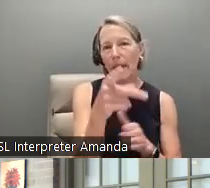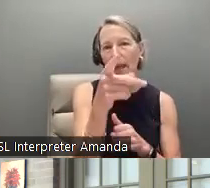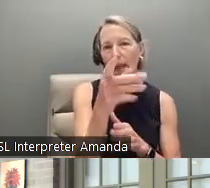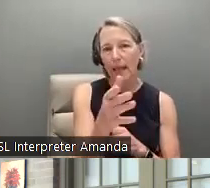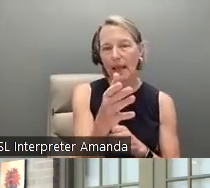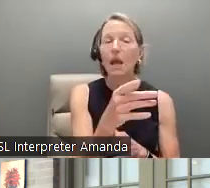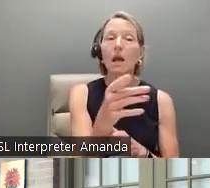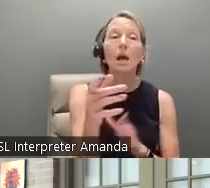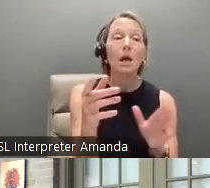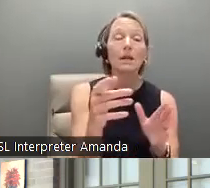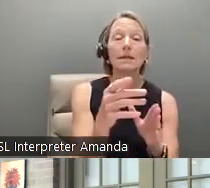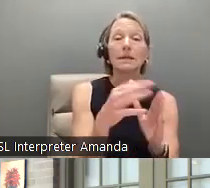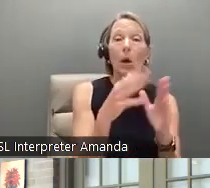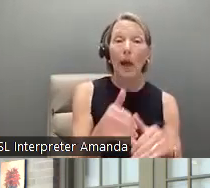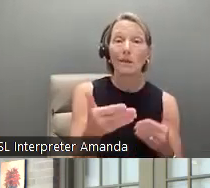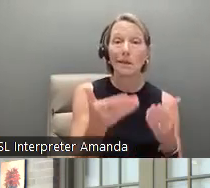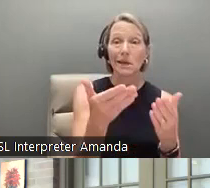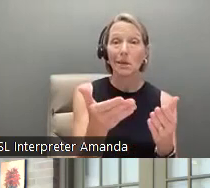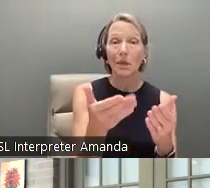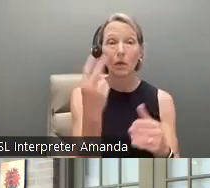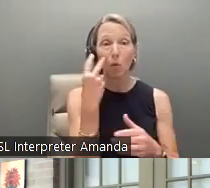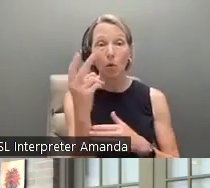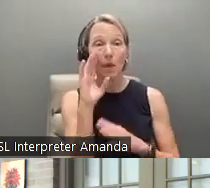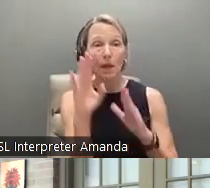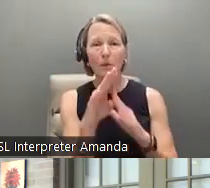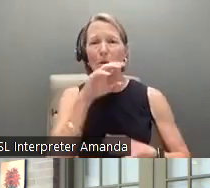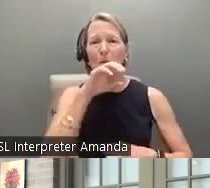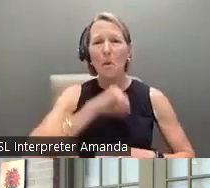so the housing that they provided you take a look at the picture is the old school bunk house